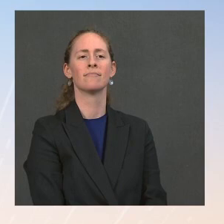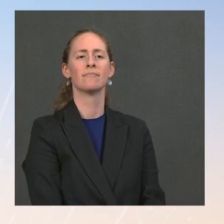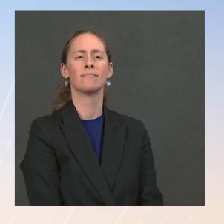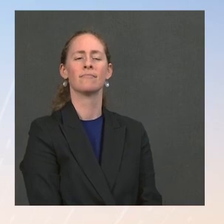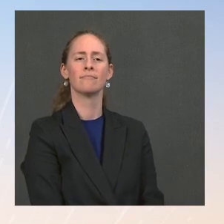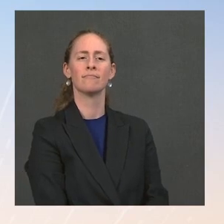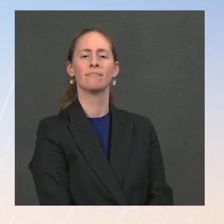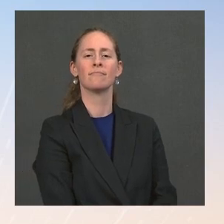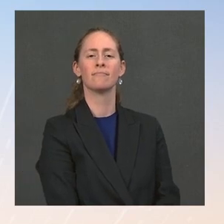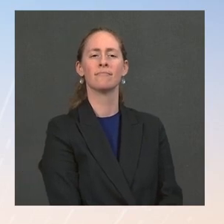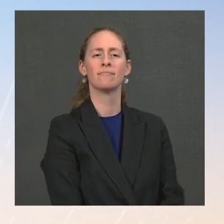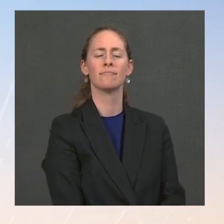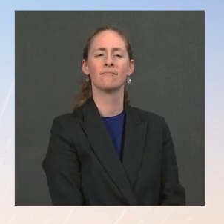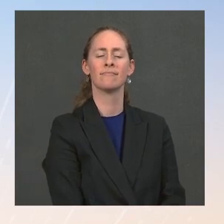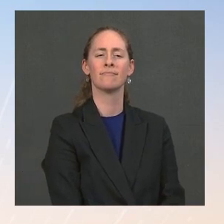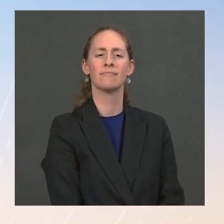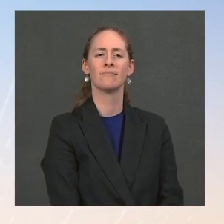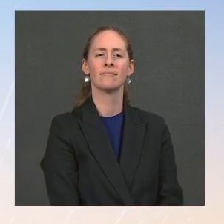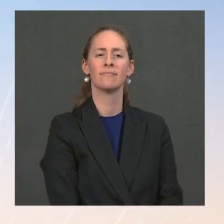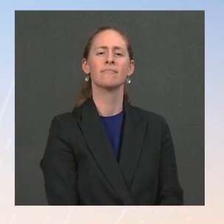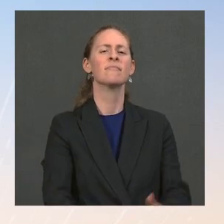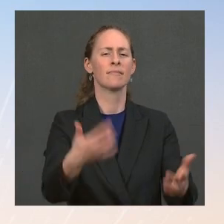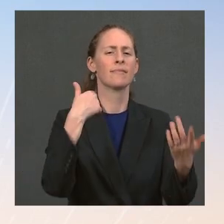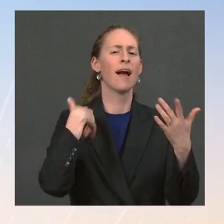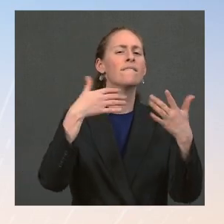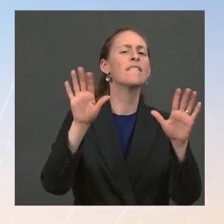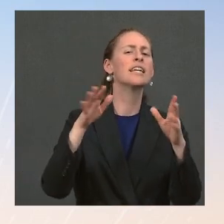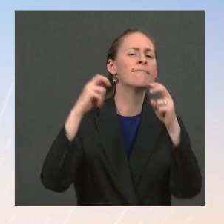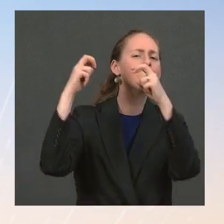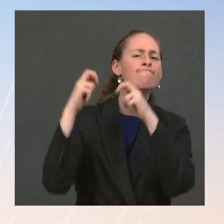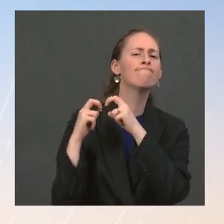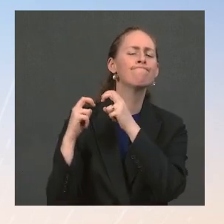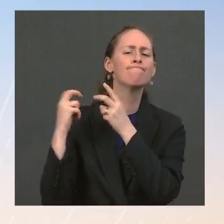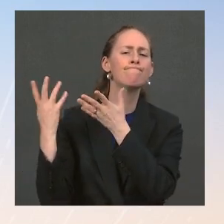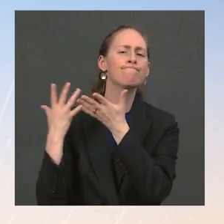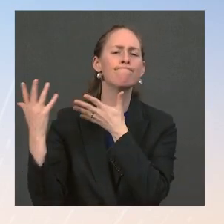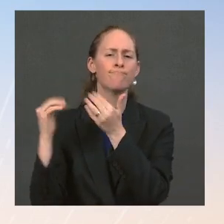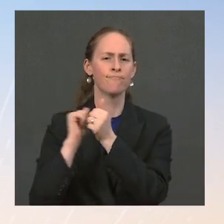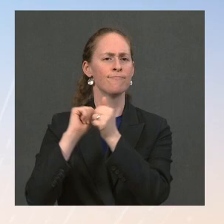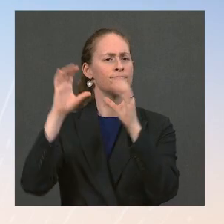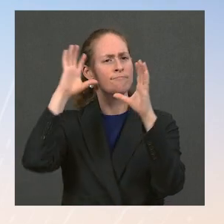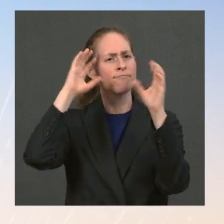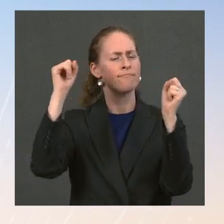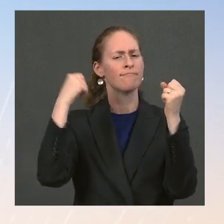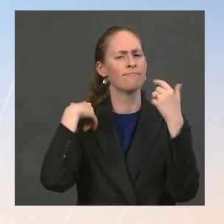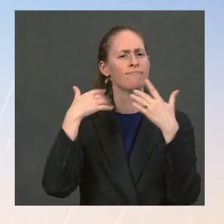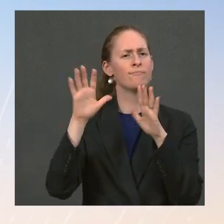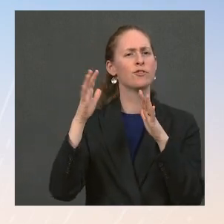I would say -- and what he conveyed very clearly -- just in case there's any confusion about where he stands -- is that,